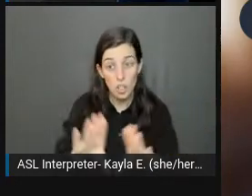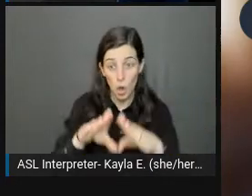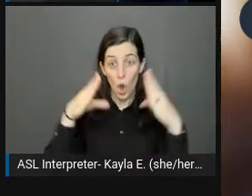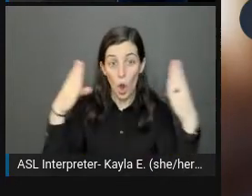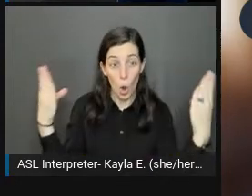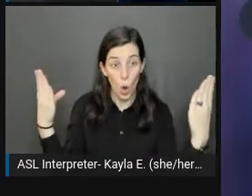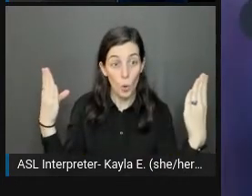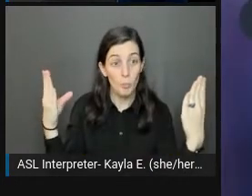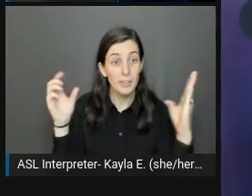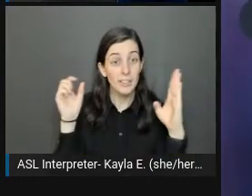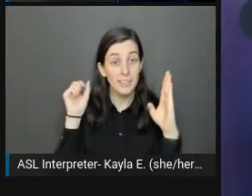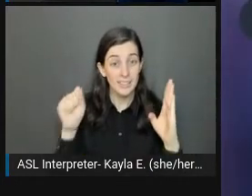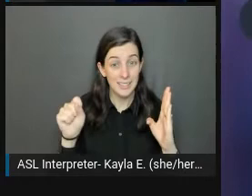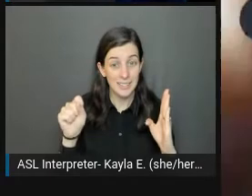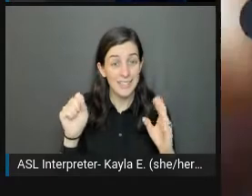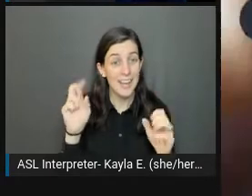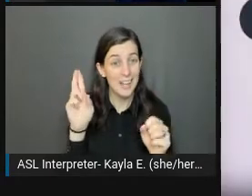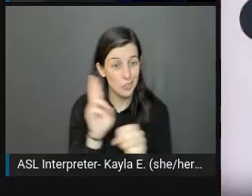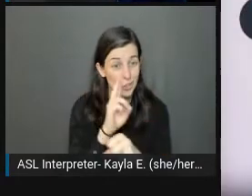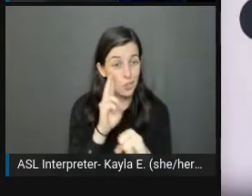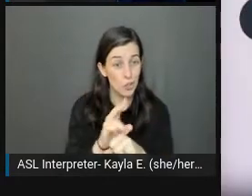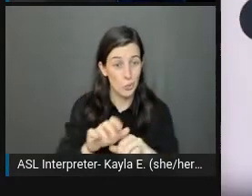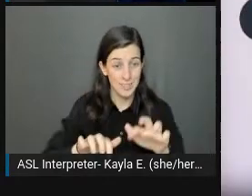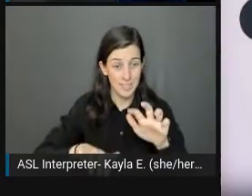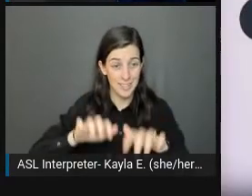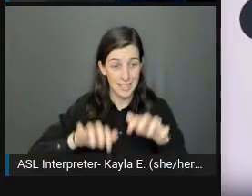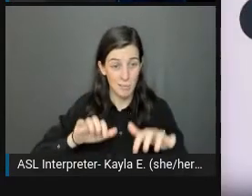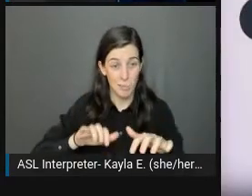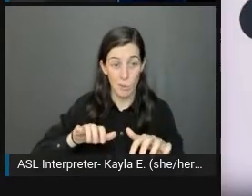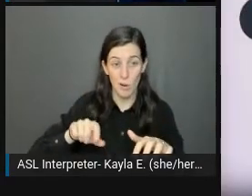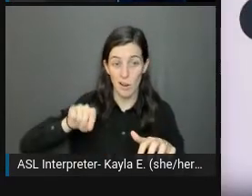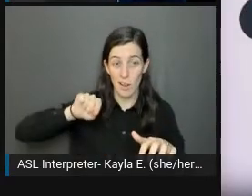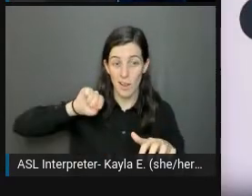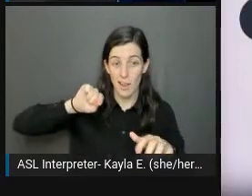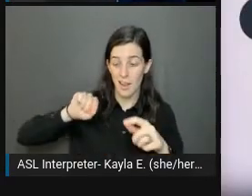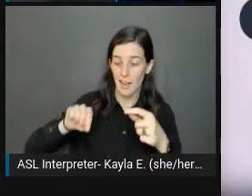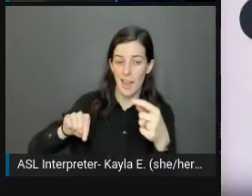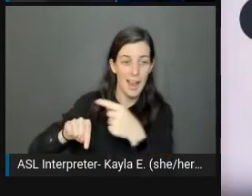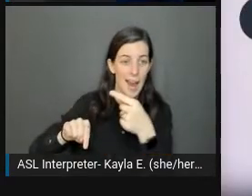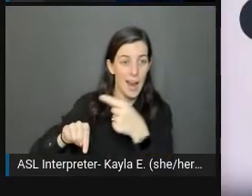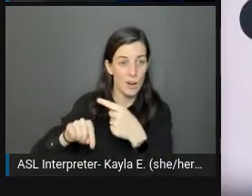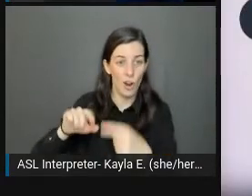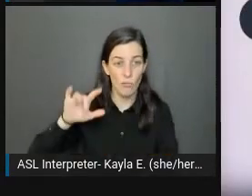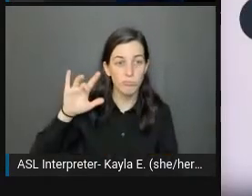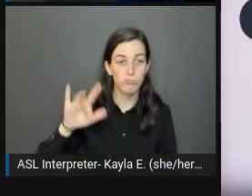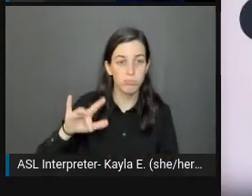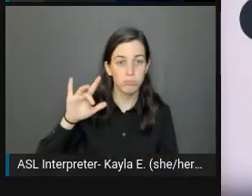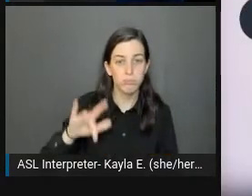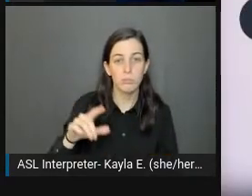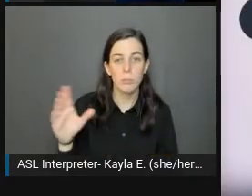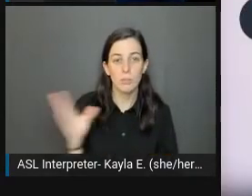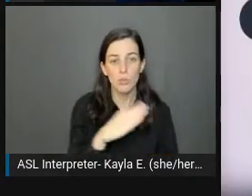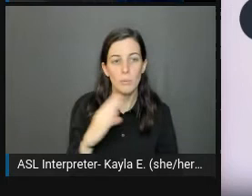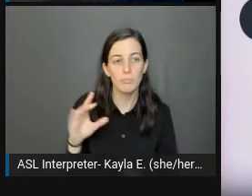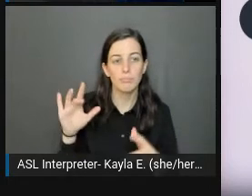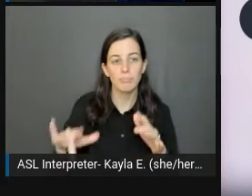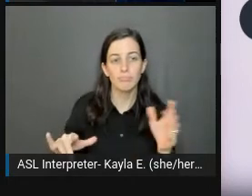and right arrow keys to actually swivel through the images. There's nothing to tell me that that happens, but of course,